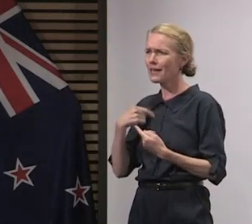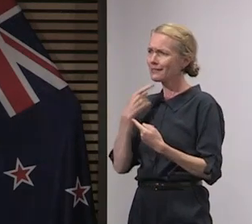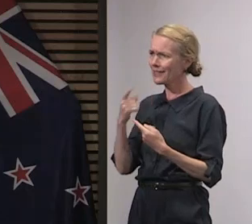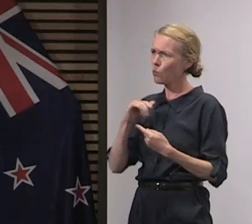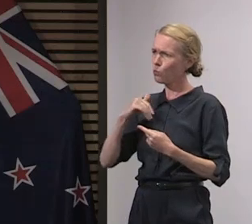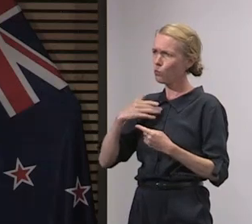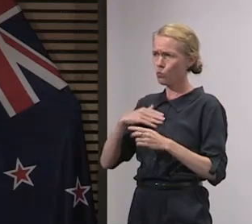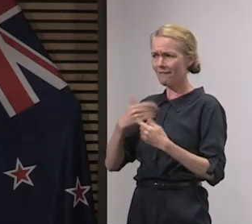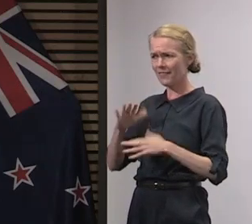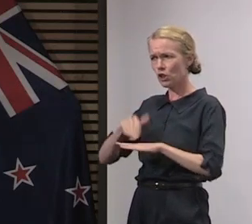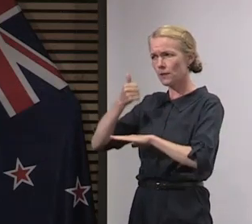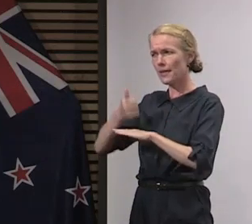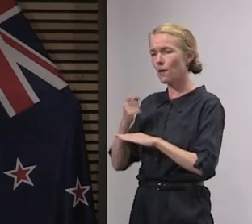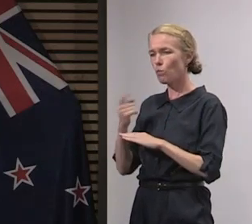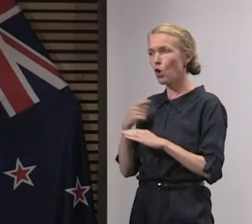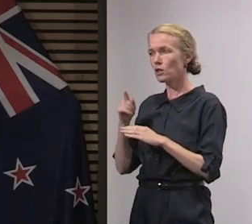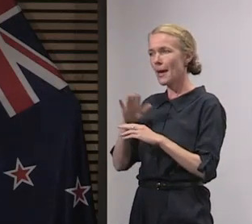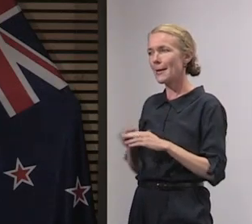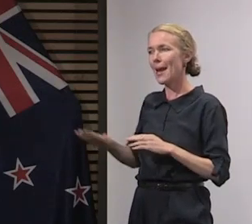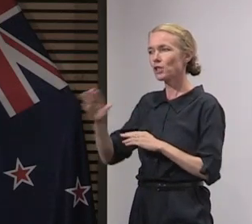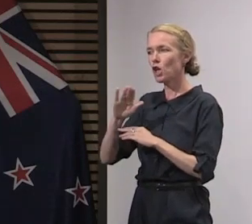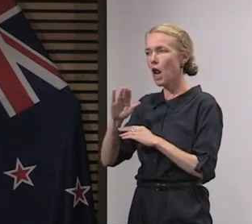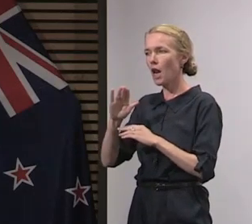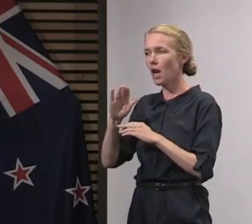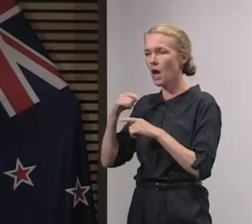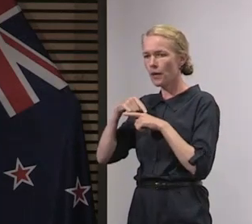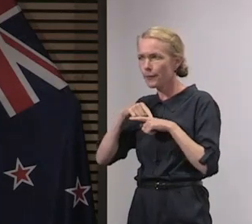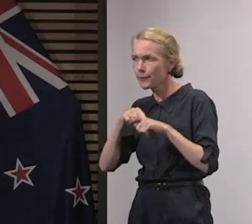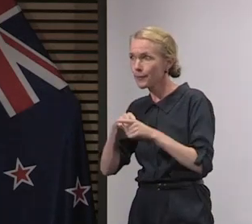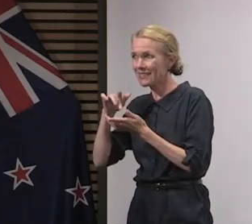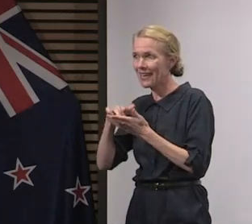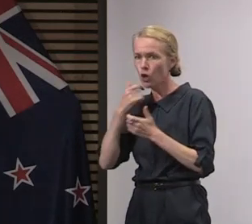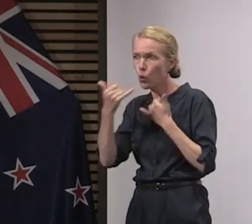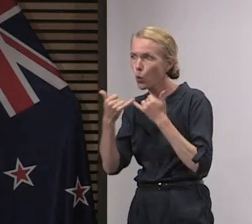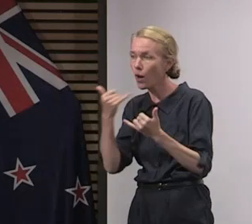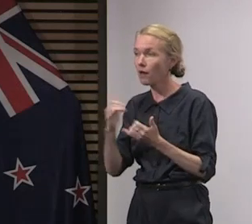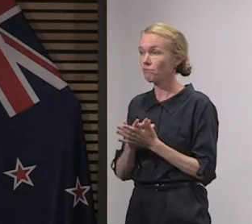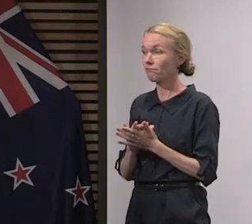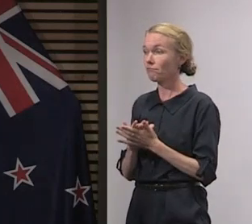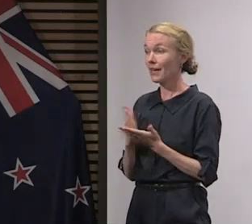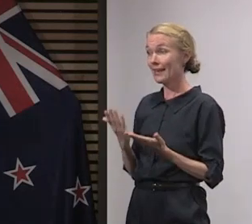last two weeks to shift to and stand up a national close